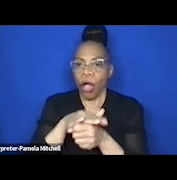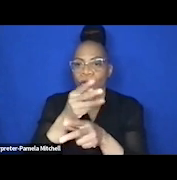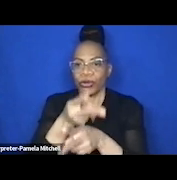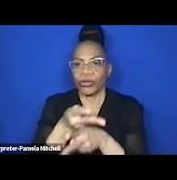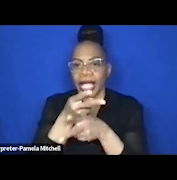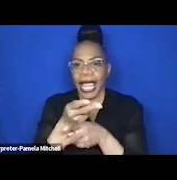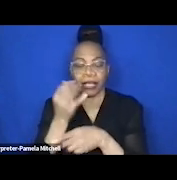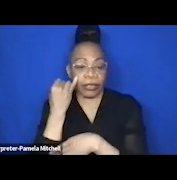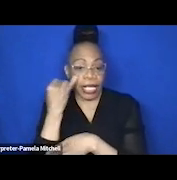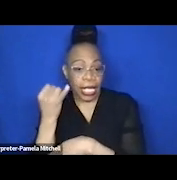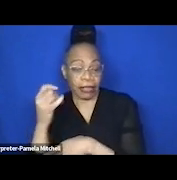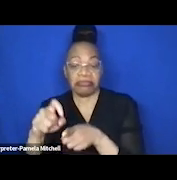that isn't as familiar with SOAR,